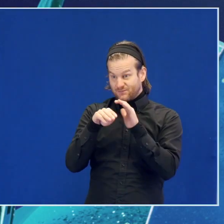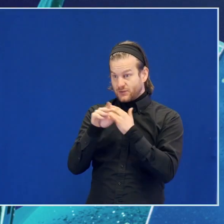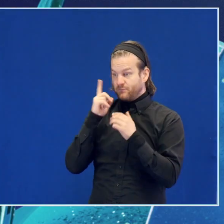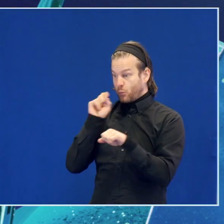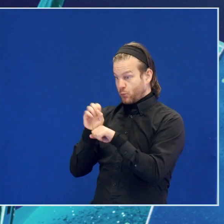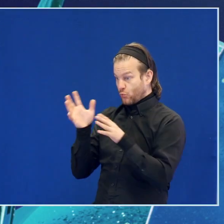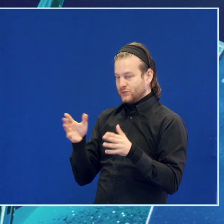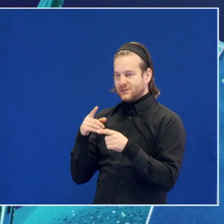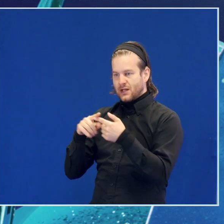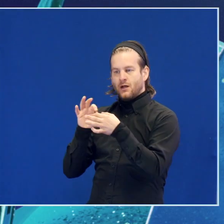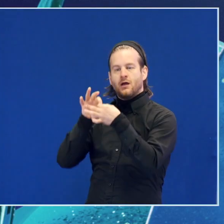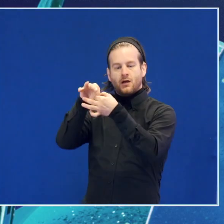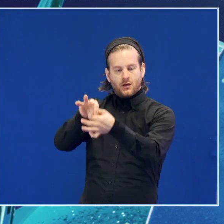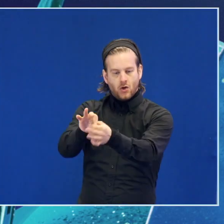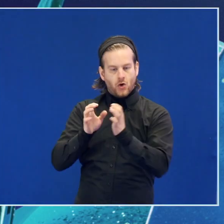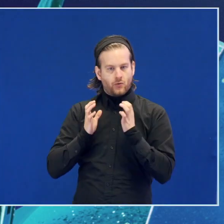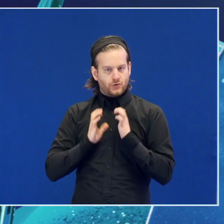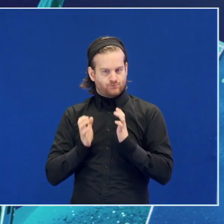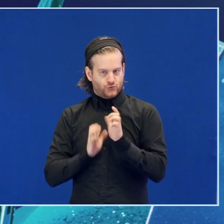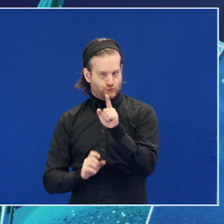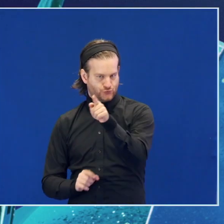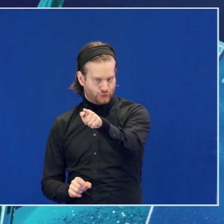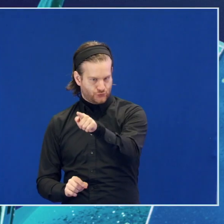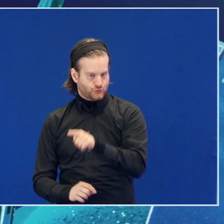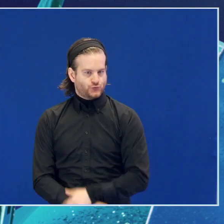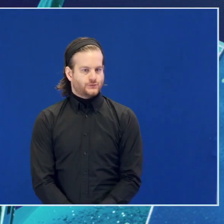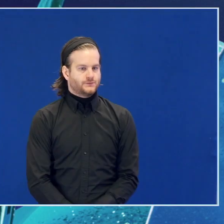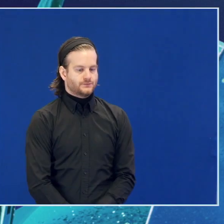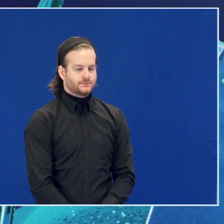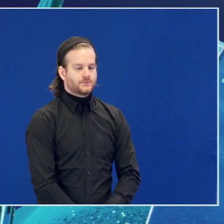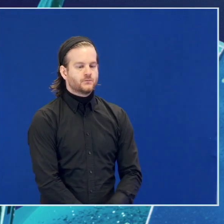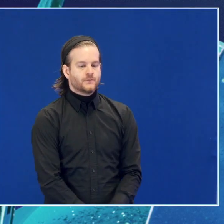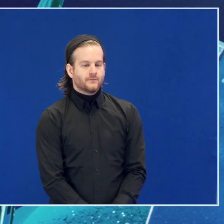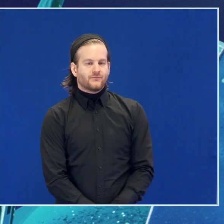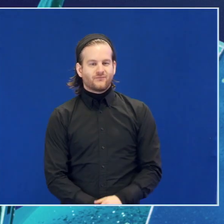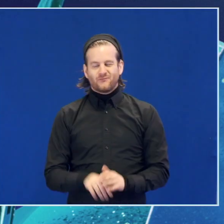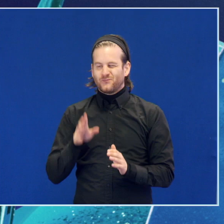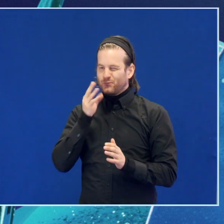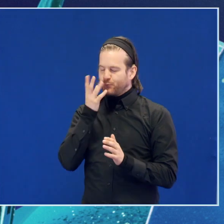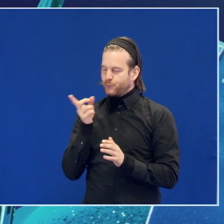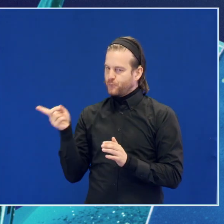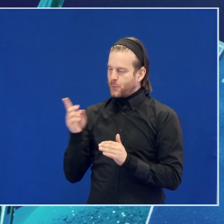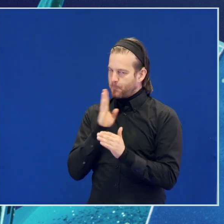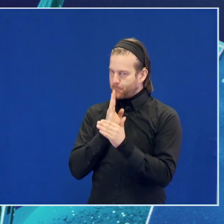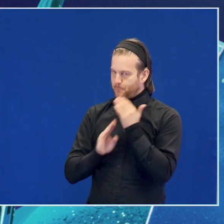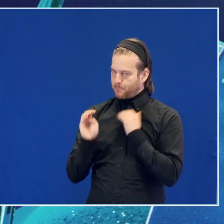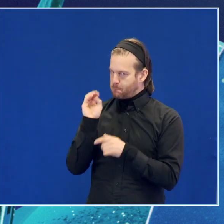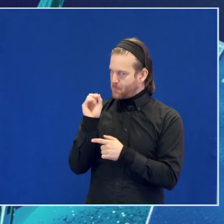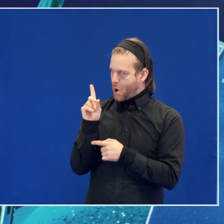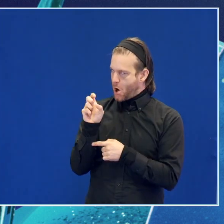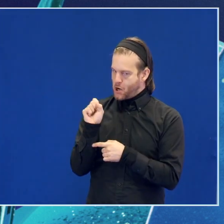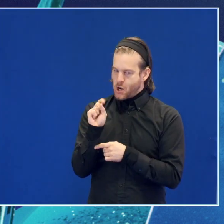He is very involved with our Disability Inclusion Network and has been very involved with our neurodiversity communities,